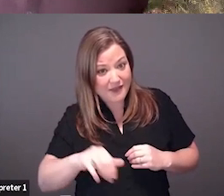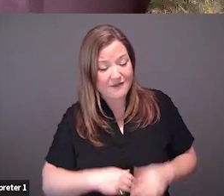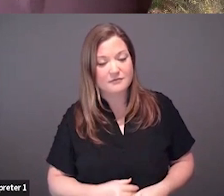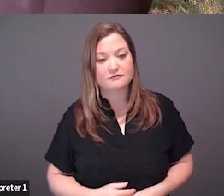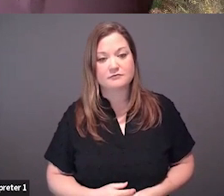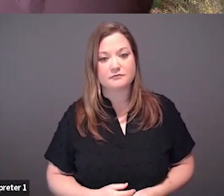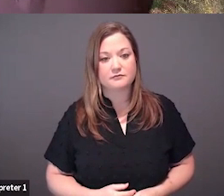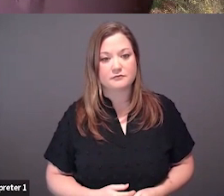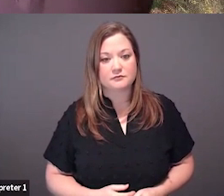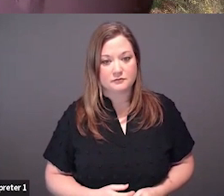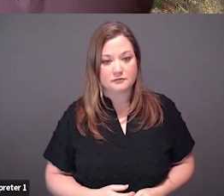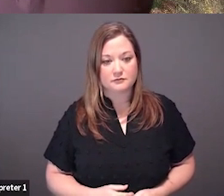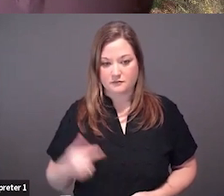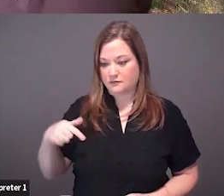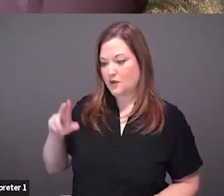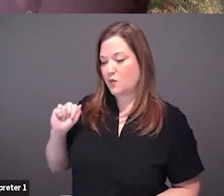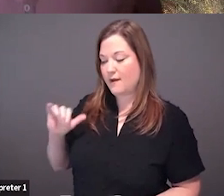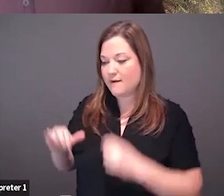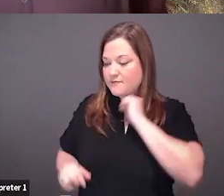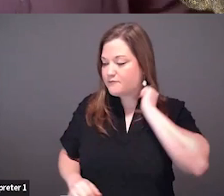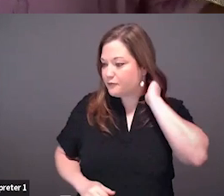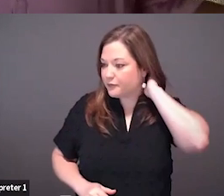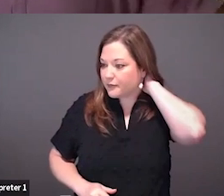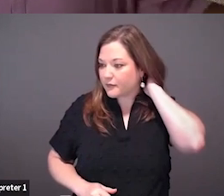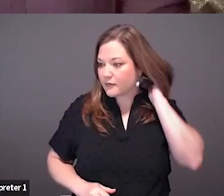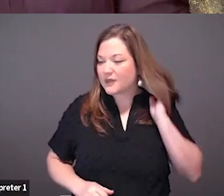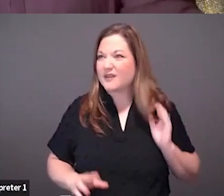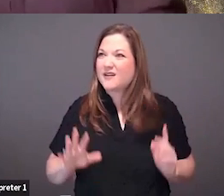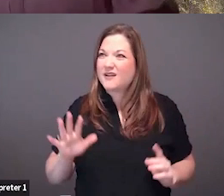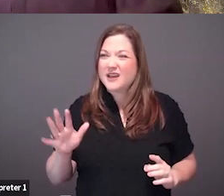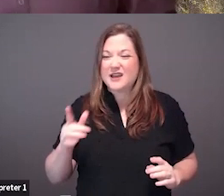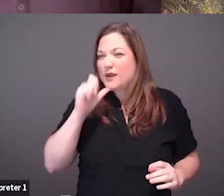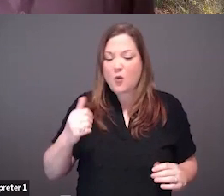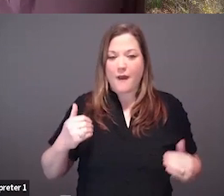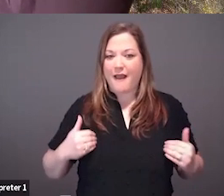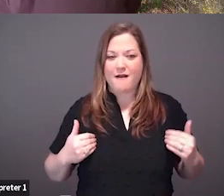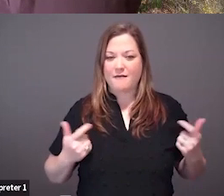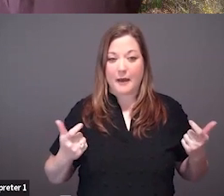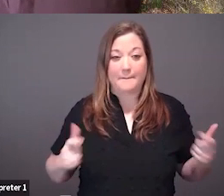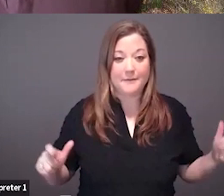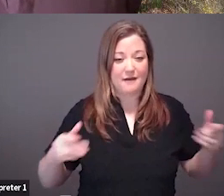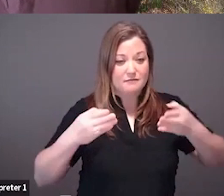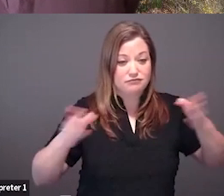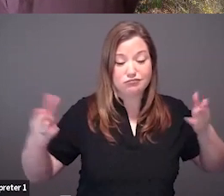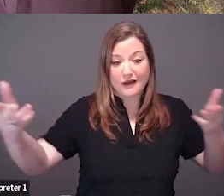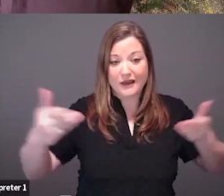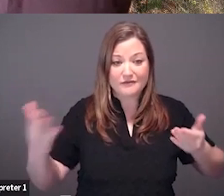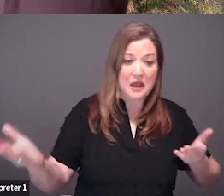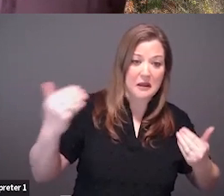There's not a mass invite for people to come in and test. That's an interesting idea.